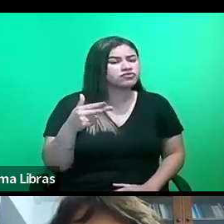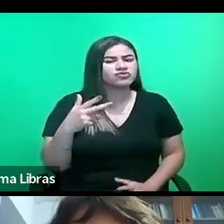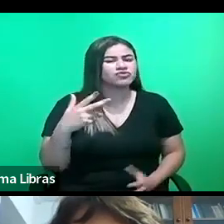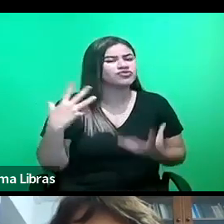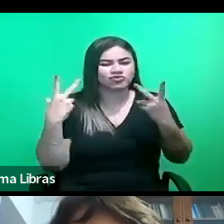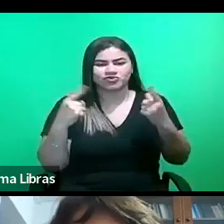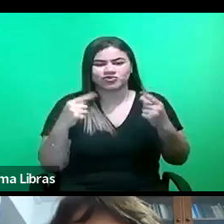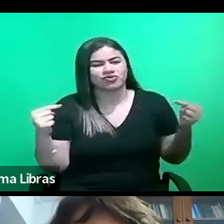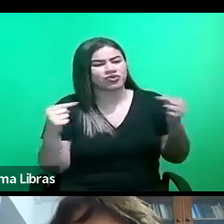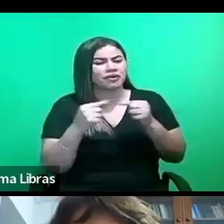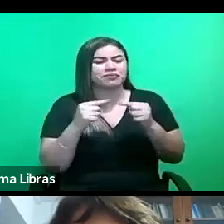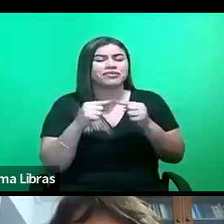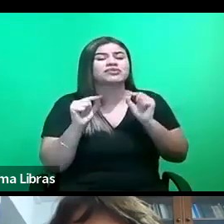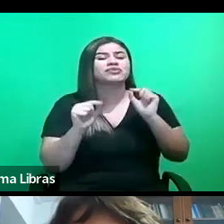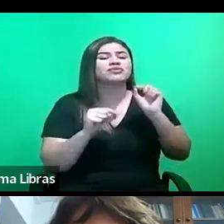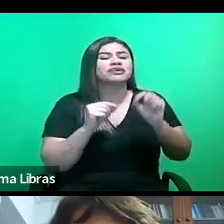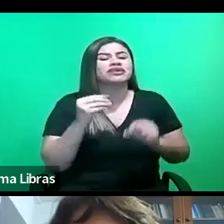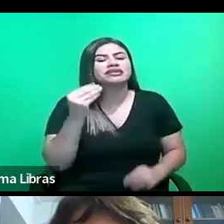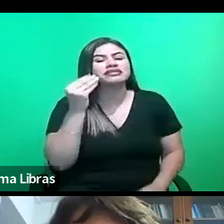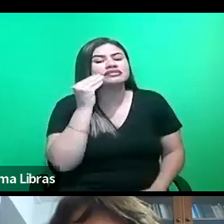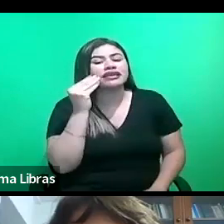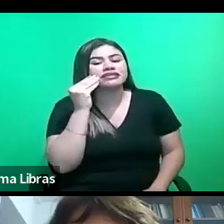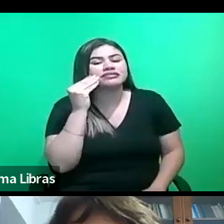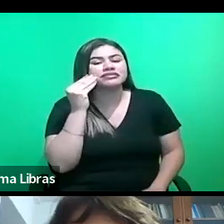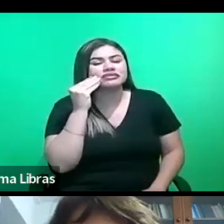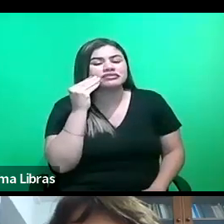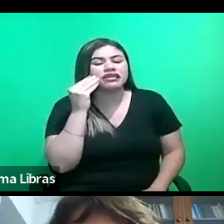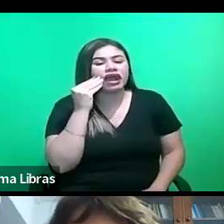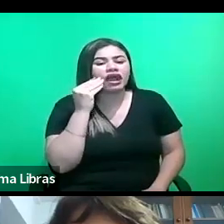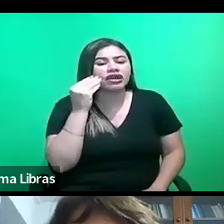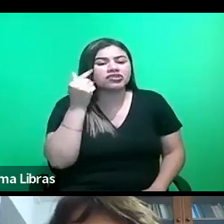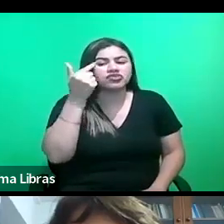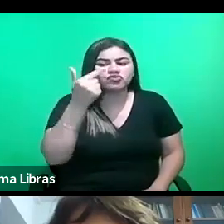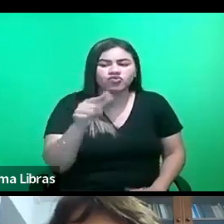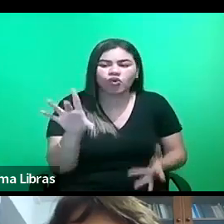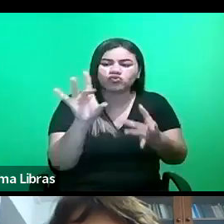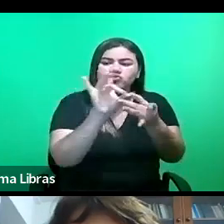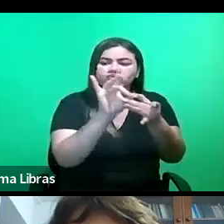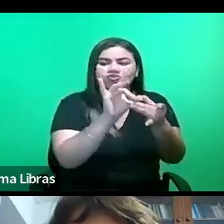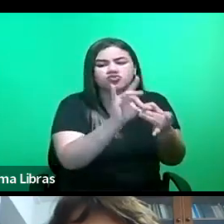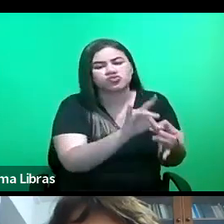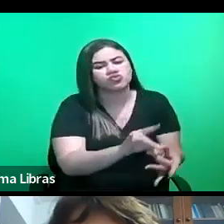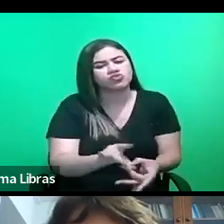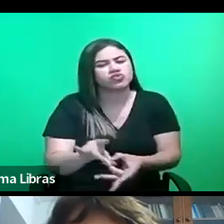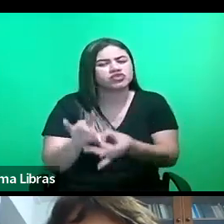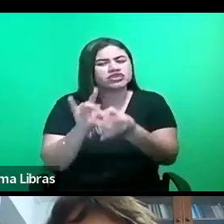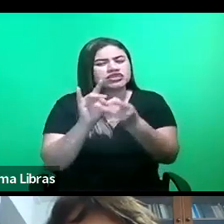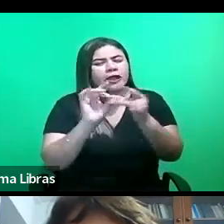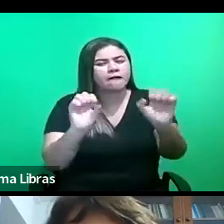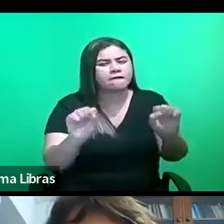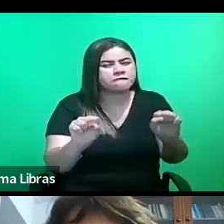f that attempt to that attempt to to to reinforce o need to to knit together to strengthen to knit together, to strengthen that collective protectionist, which